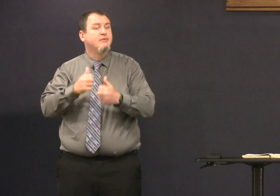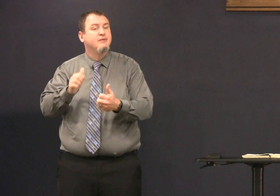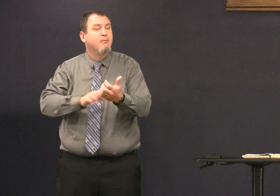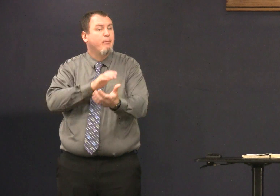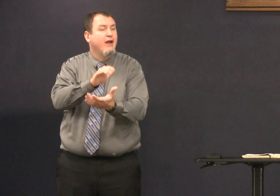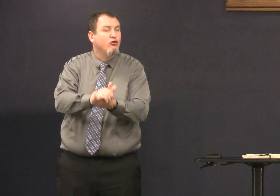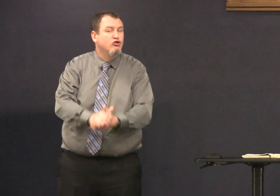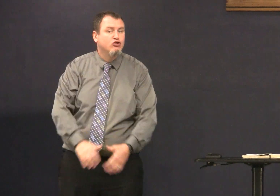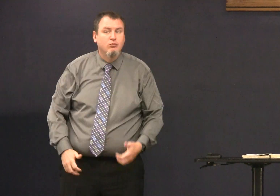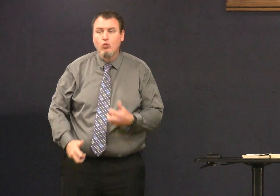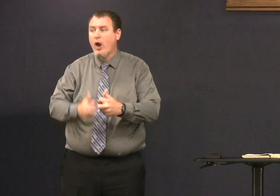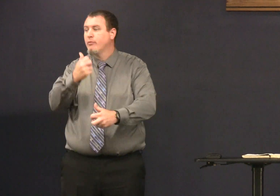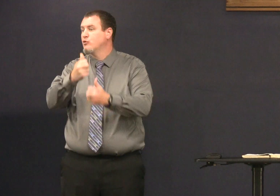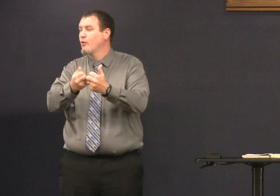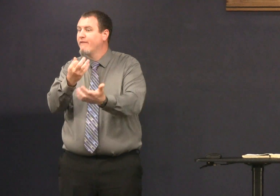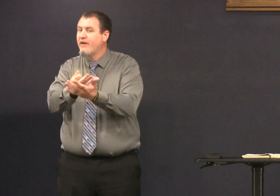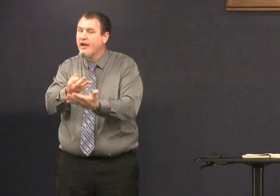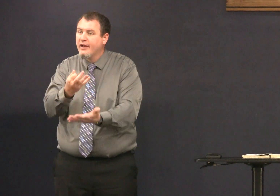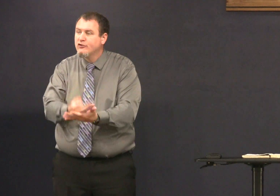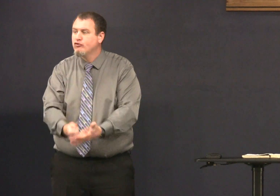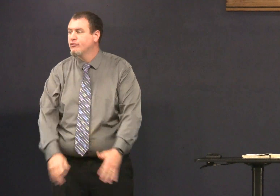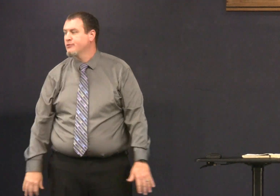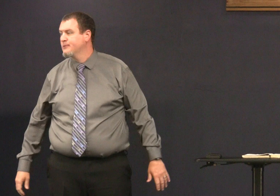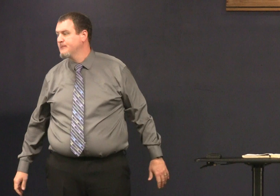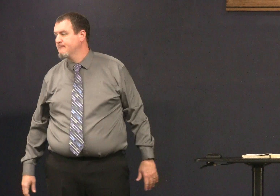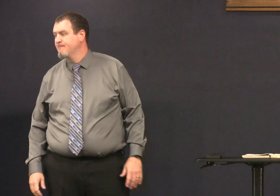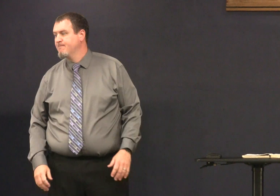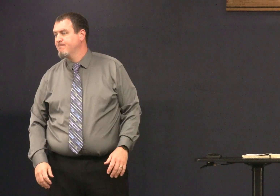the problem at home maybe separation problems with finances